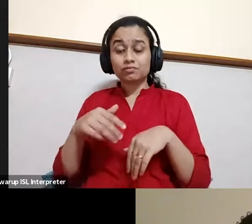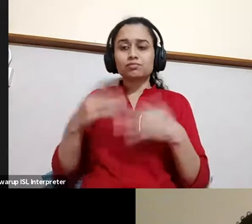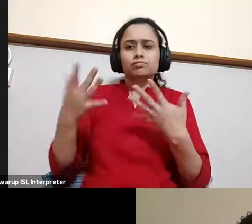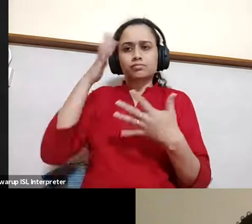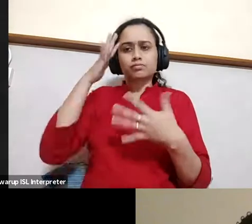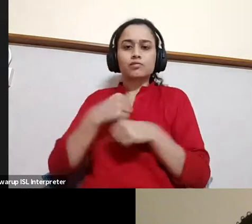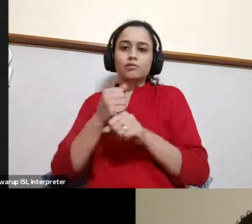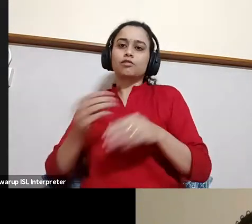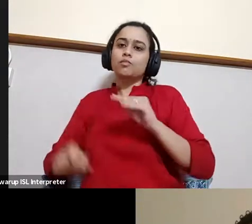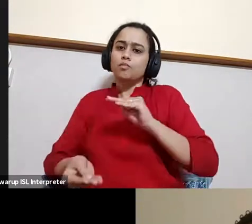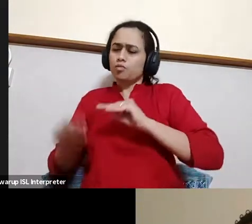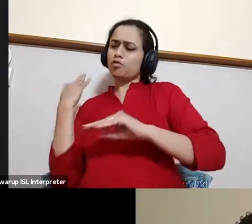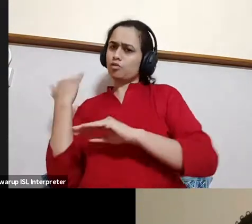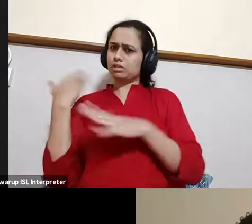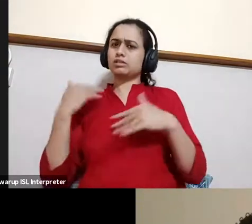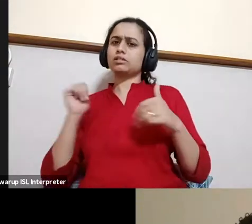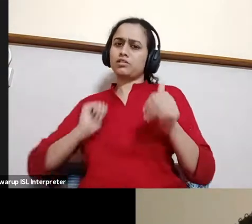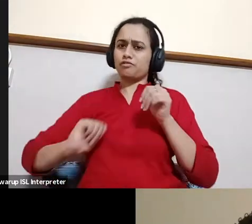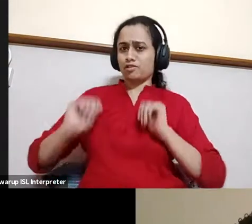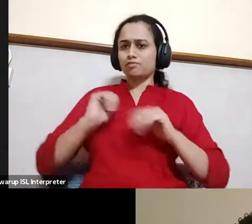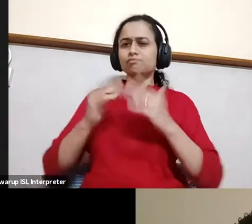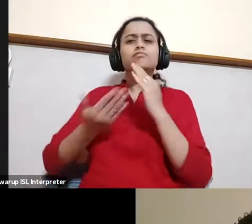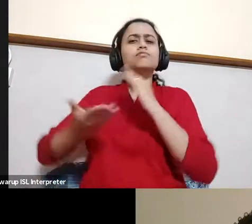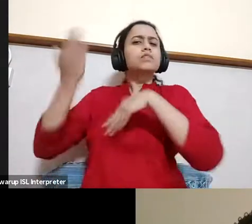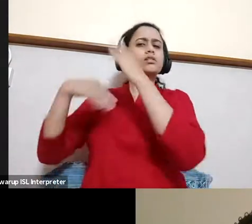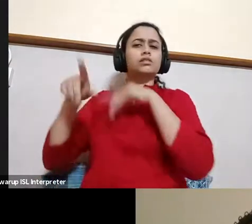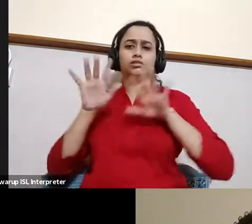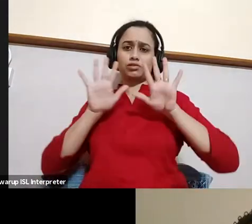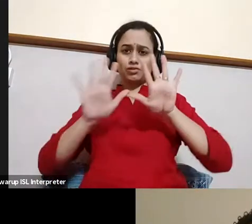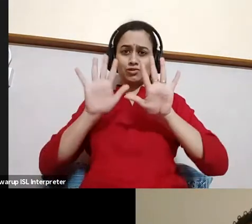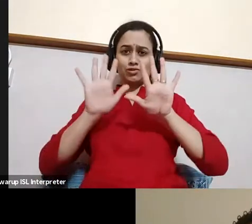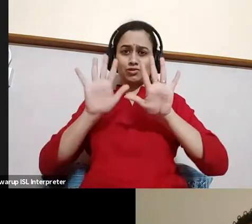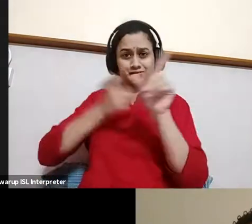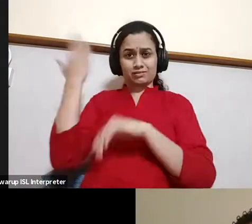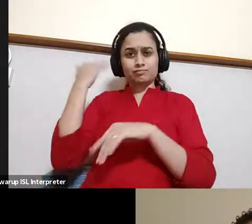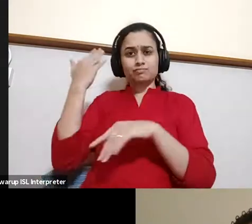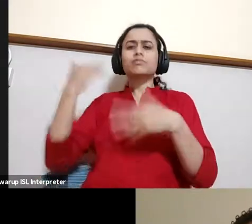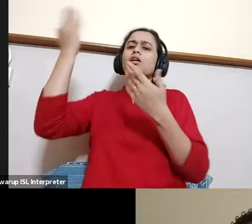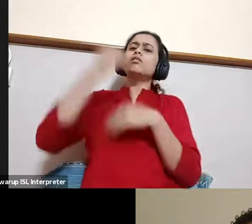recently but until the last sort of 10 years it was really just these royal portraits and ruling